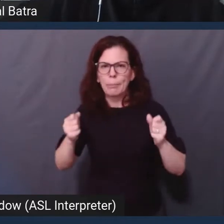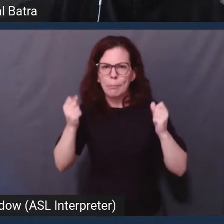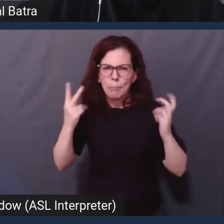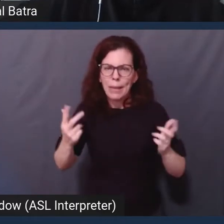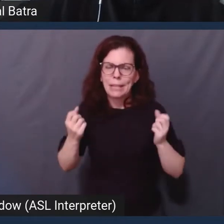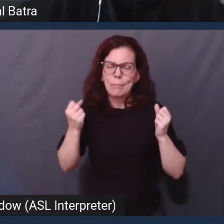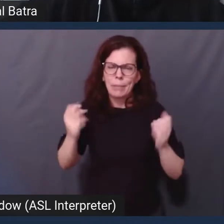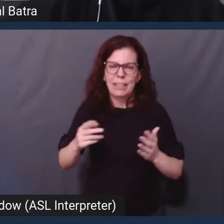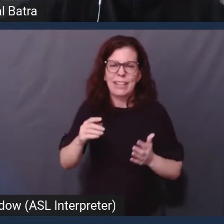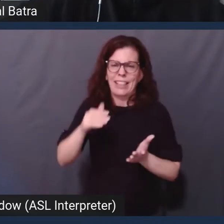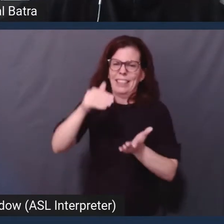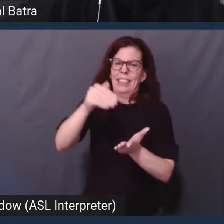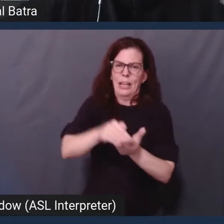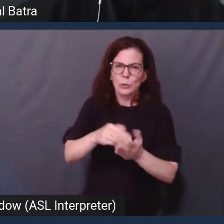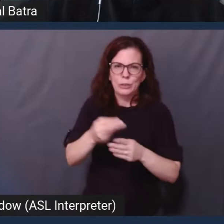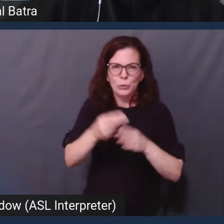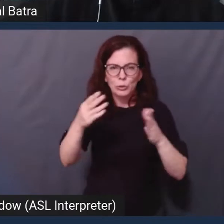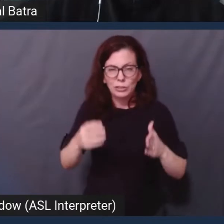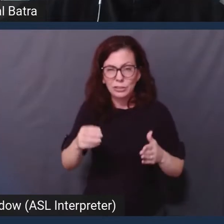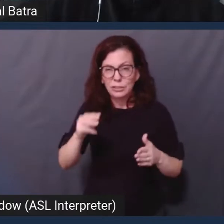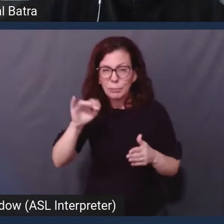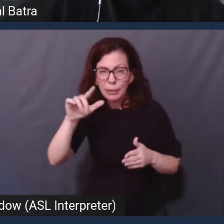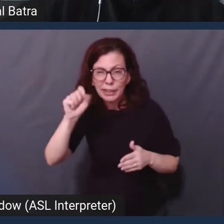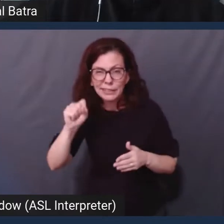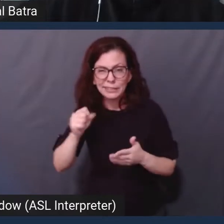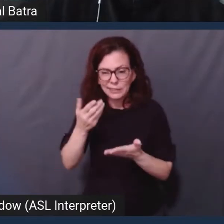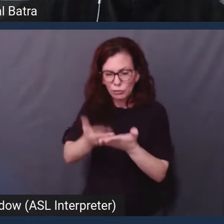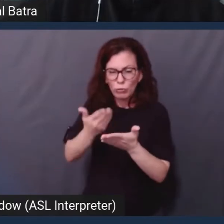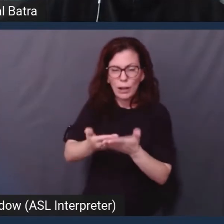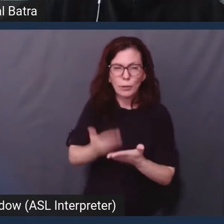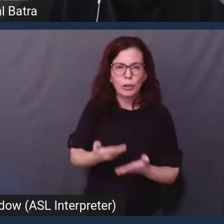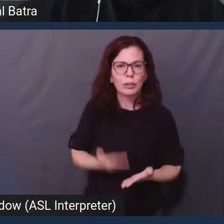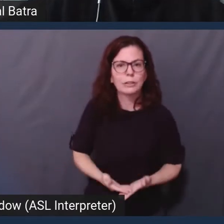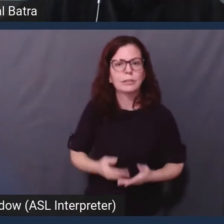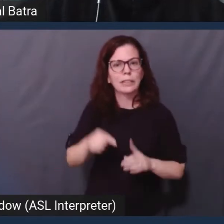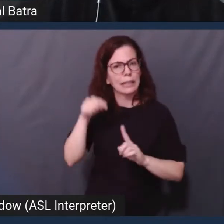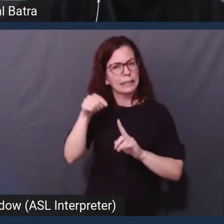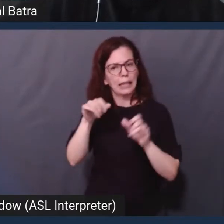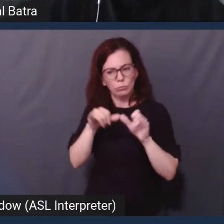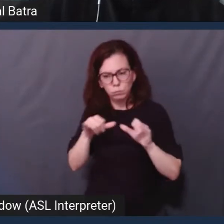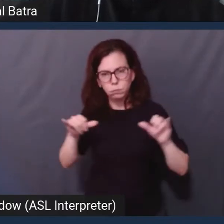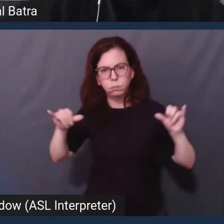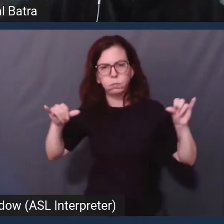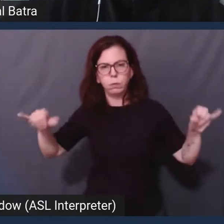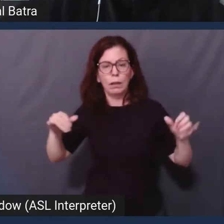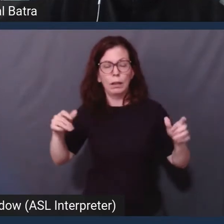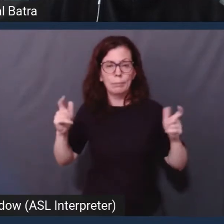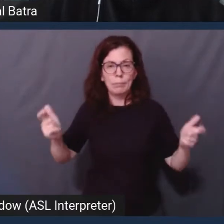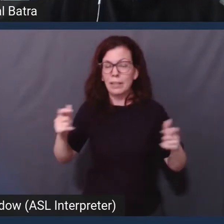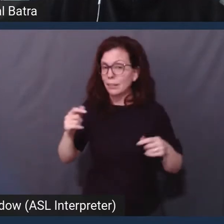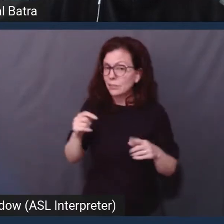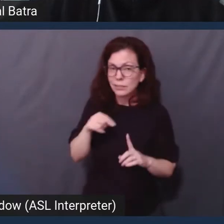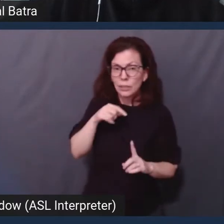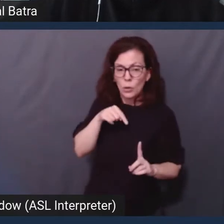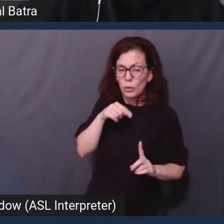and millions and billions of records. So it works on enterprise scale. So if one, you don't have to manage the scale,